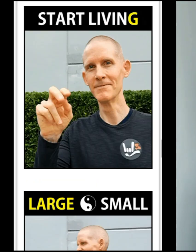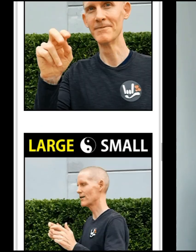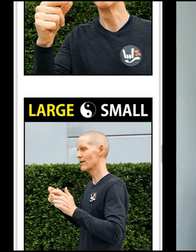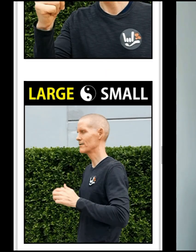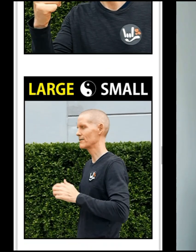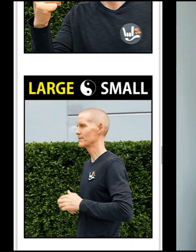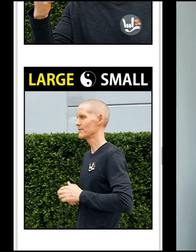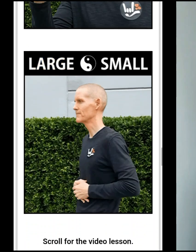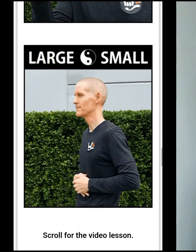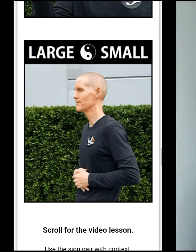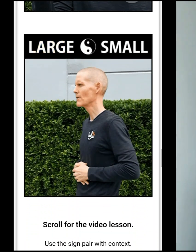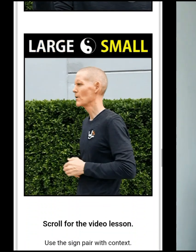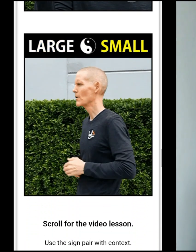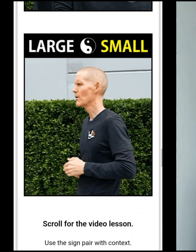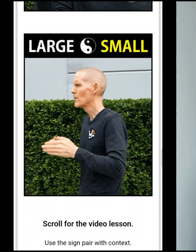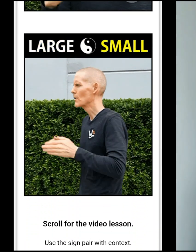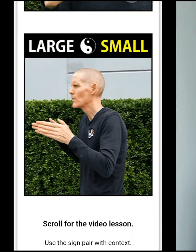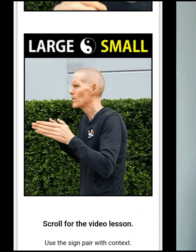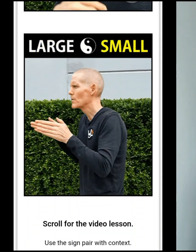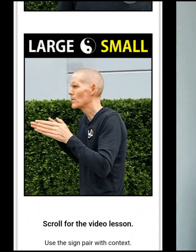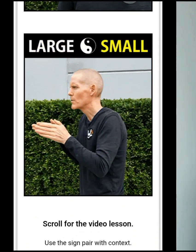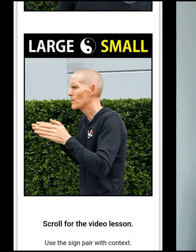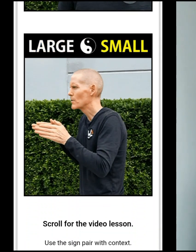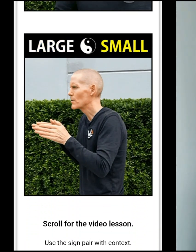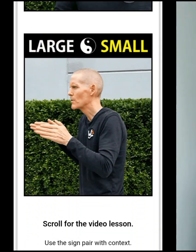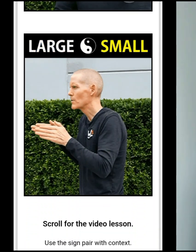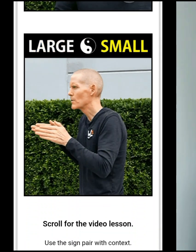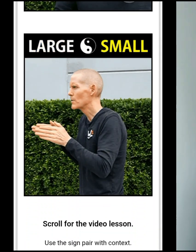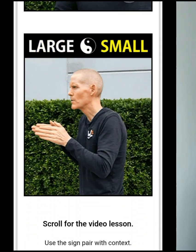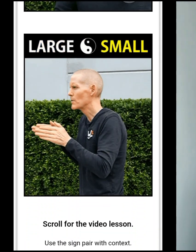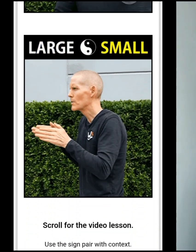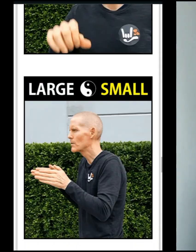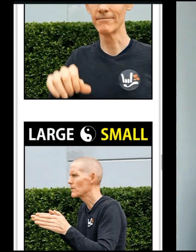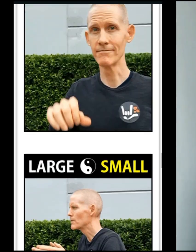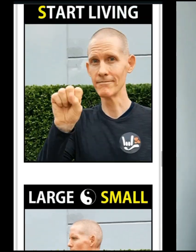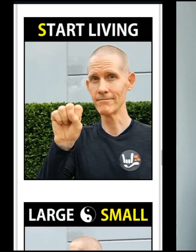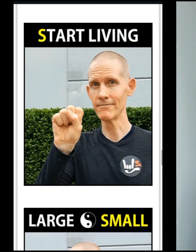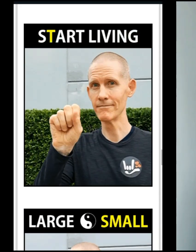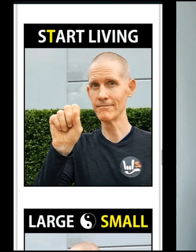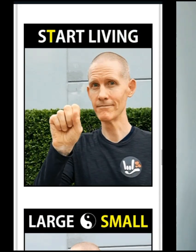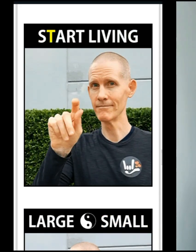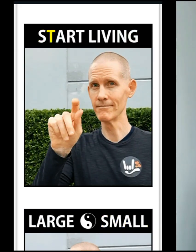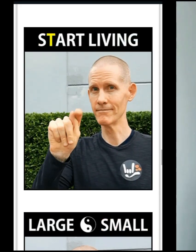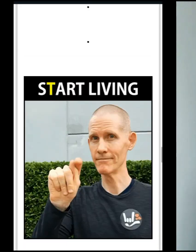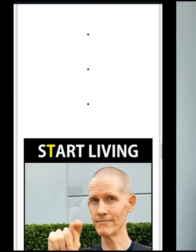and the antonym pair is large and small now, as you're coming down here, you're going through it,